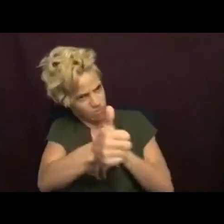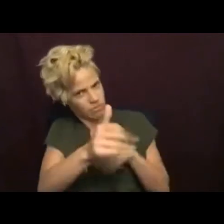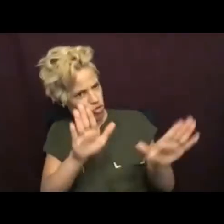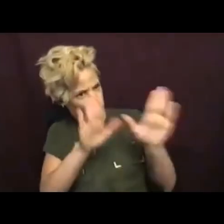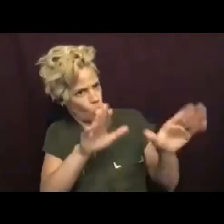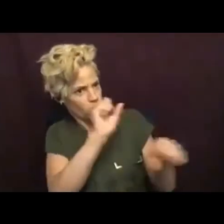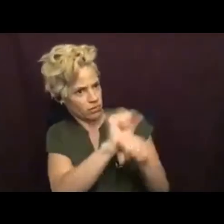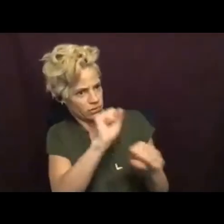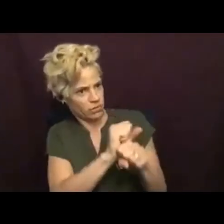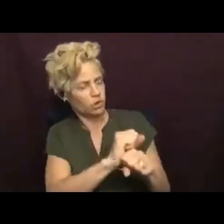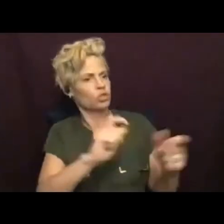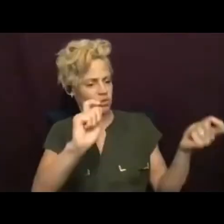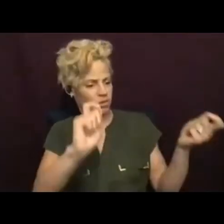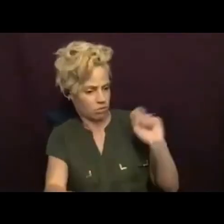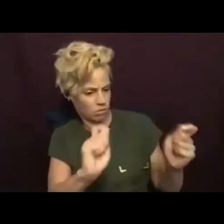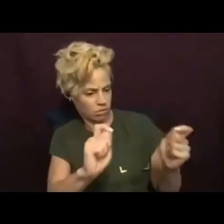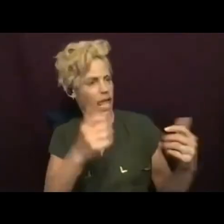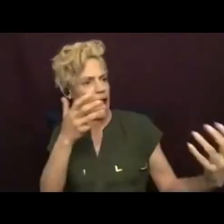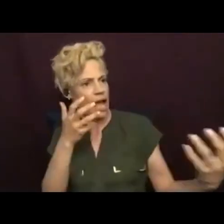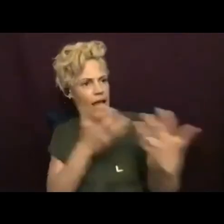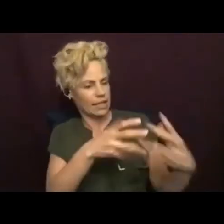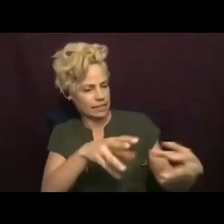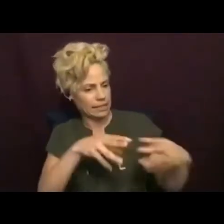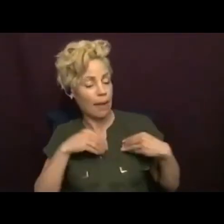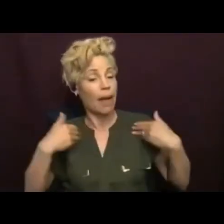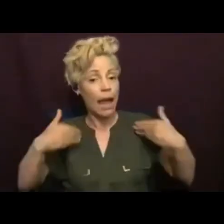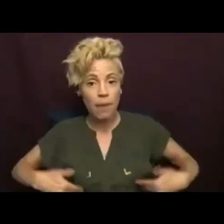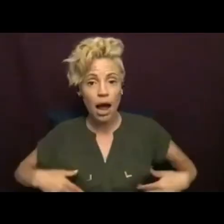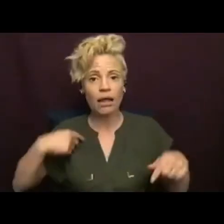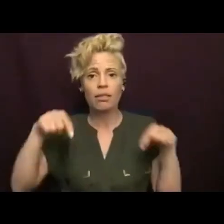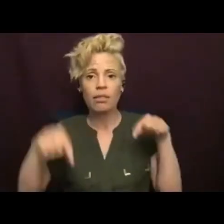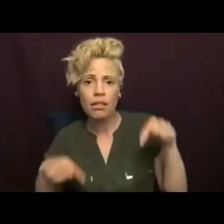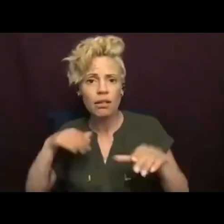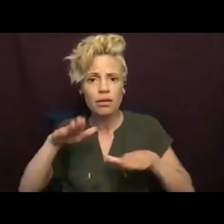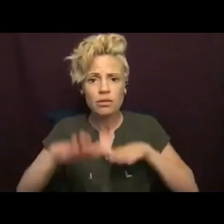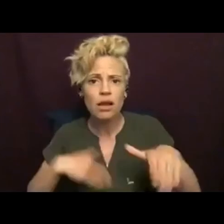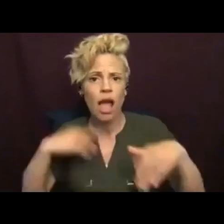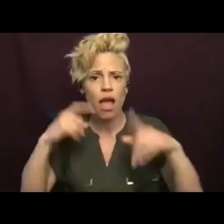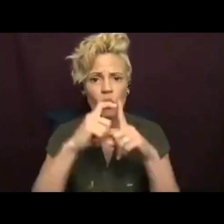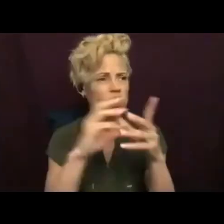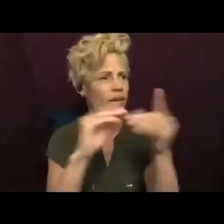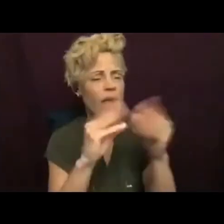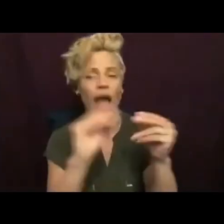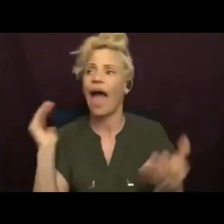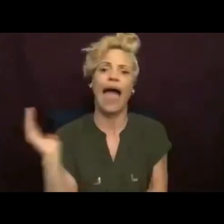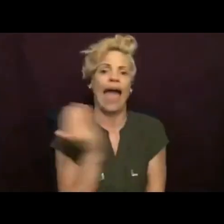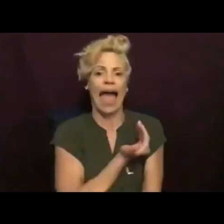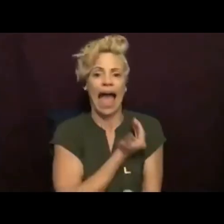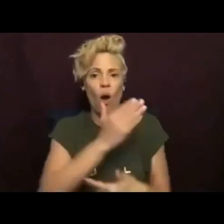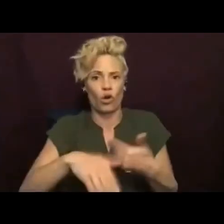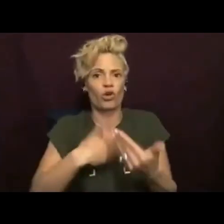my words, my lopsided gait, our bodies, our words, our ways of moving through the world.